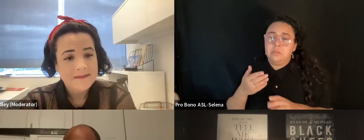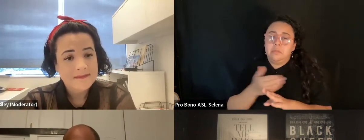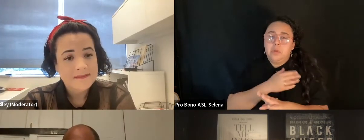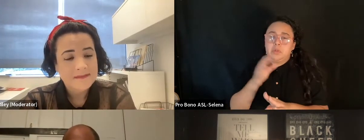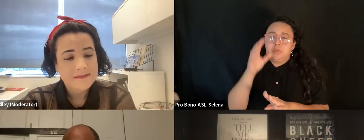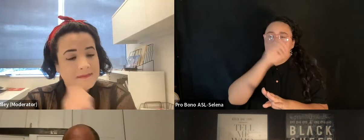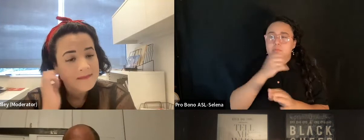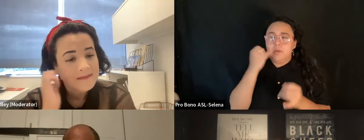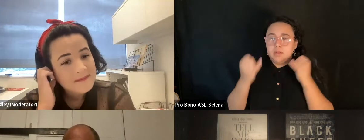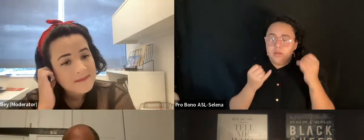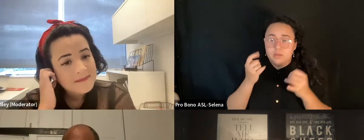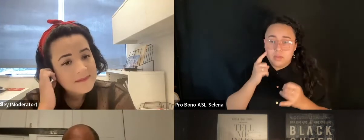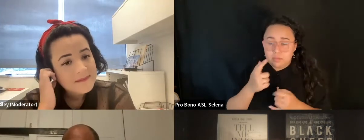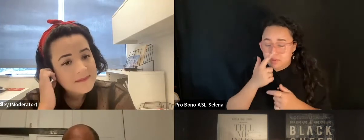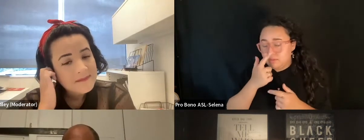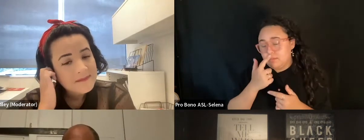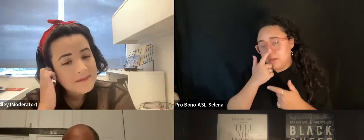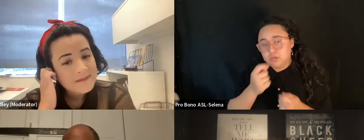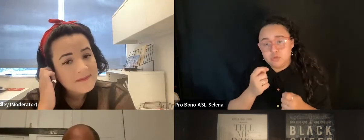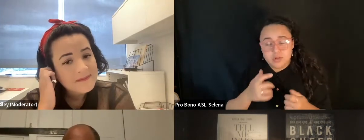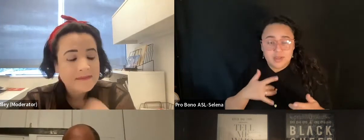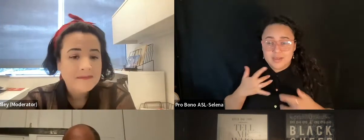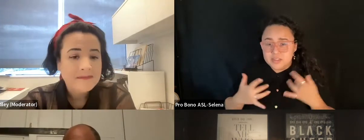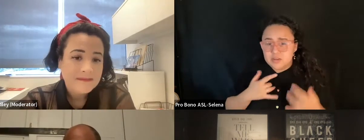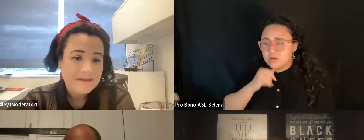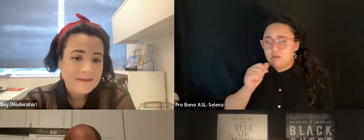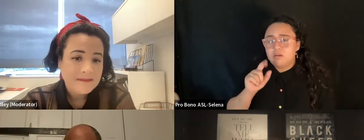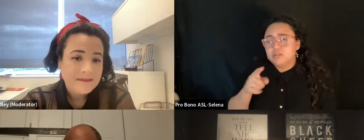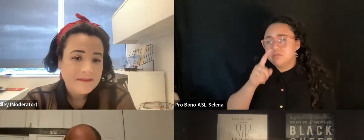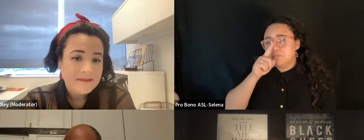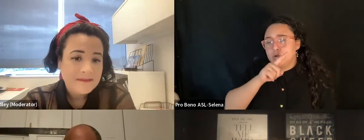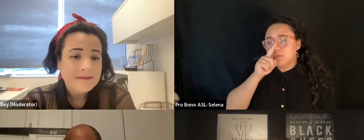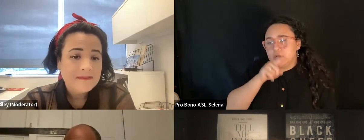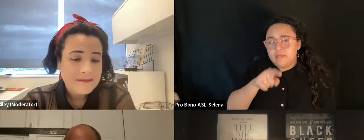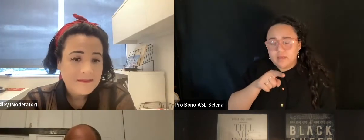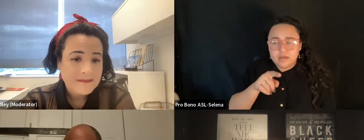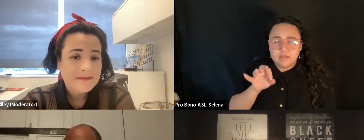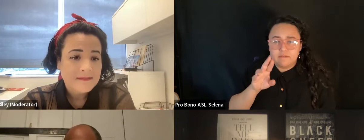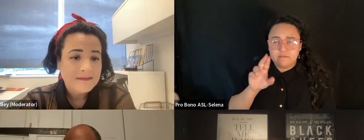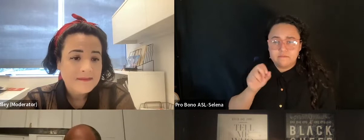come at this afresh. But as Simon says, give the audience a space in the film to come to their own conclusions.